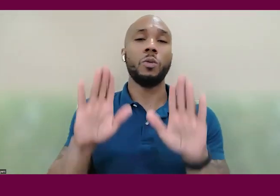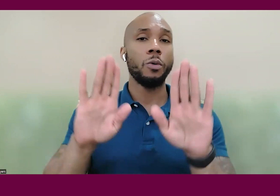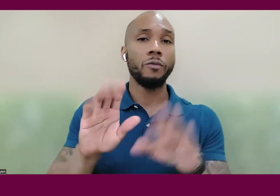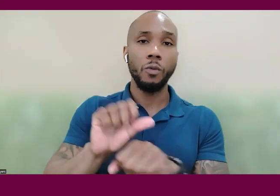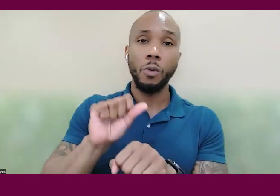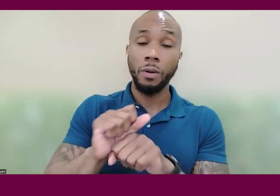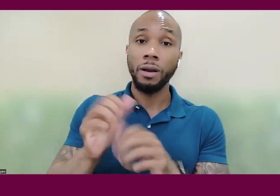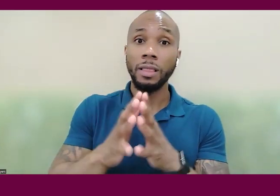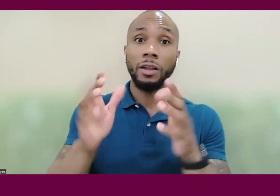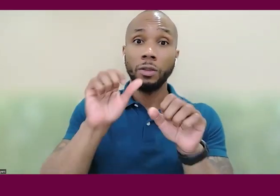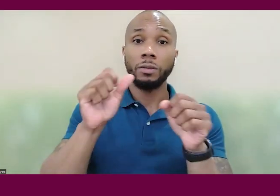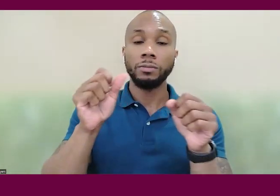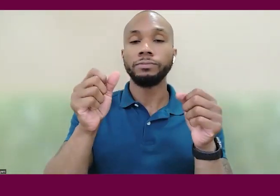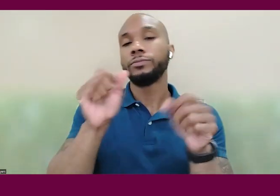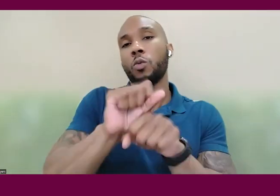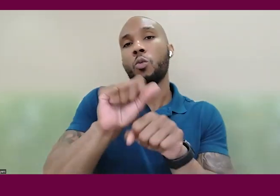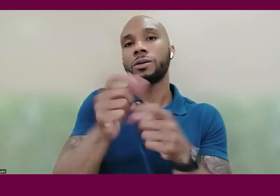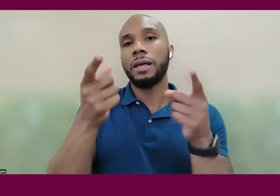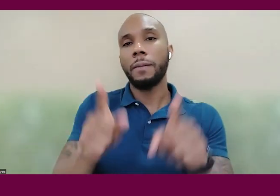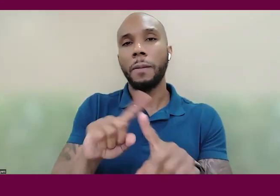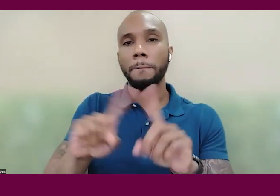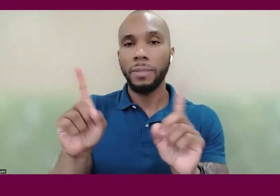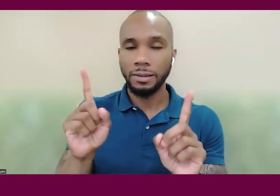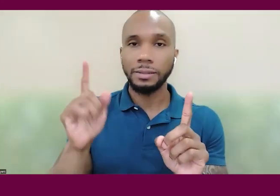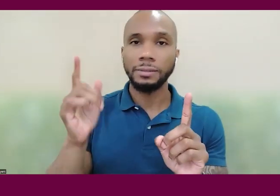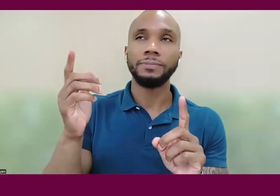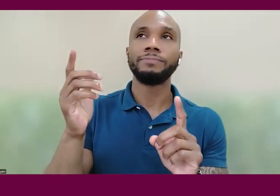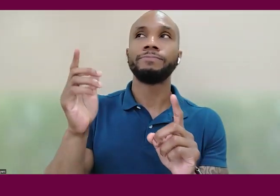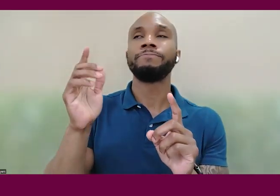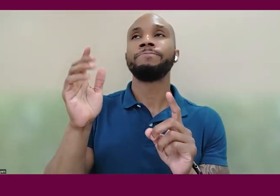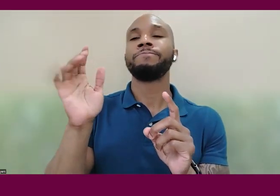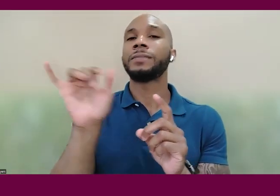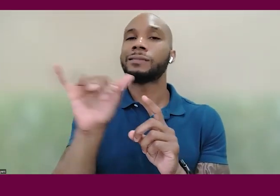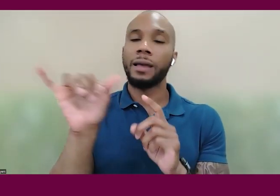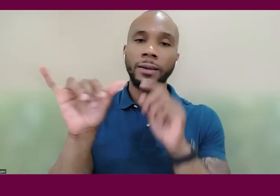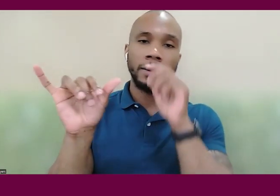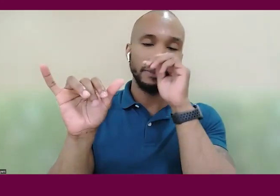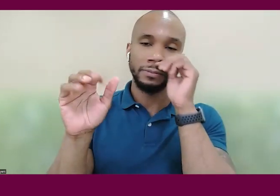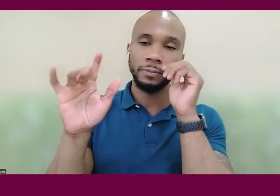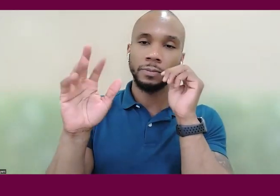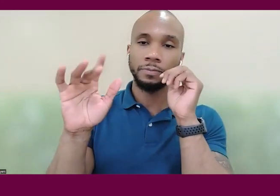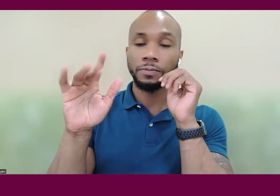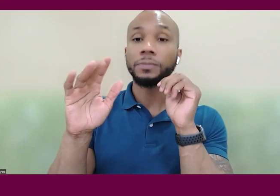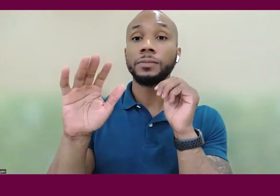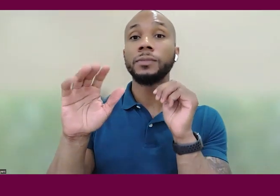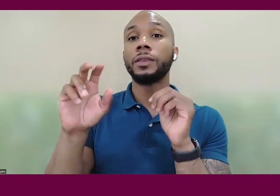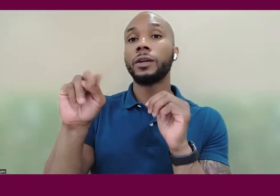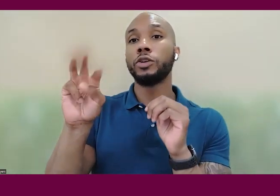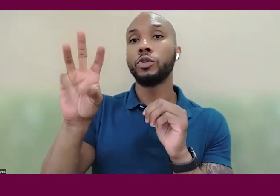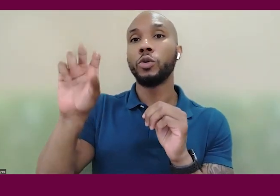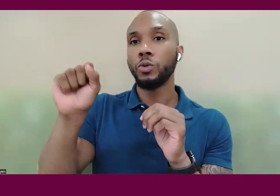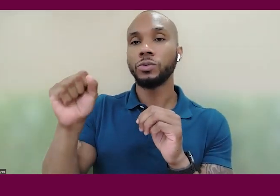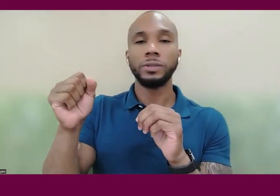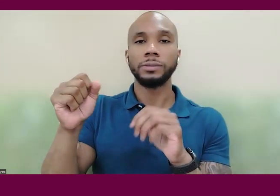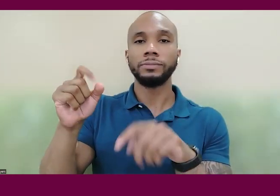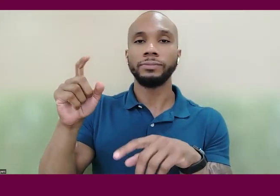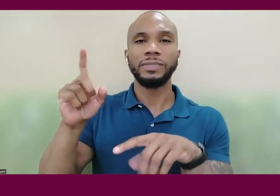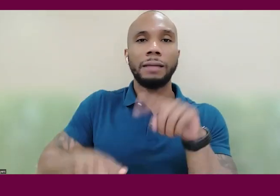A lot of this work is still happening. It's just that the news broadcasters stopped coming.